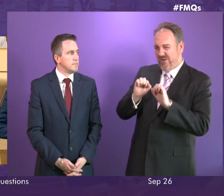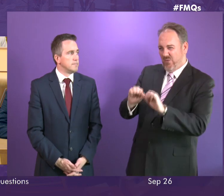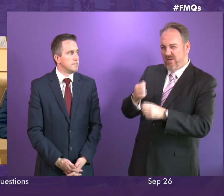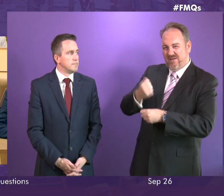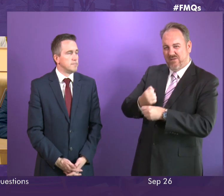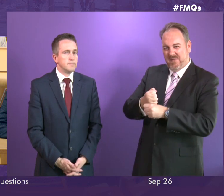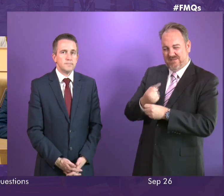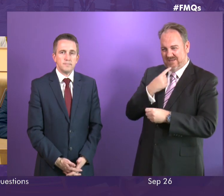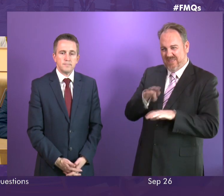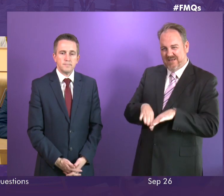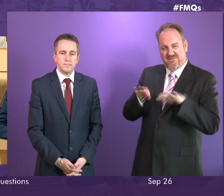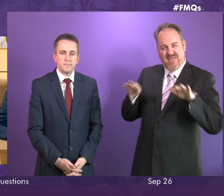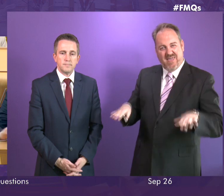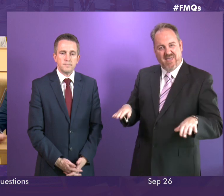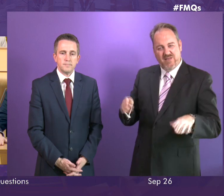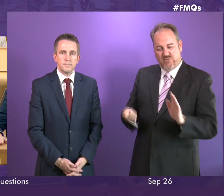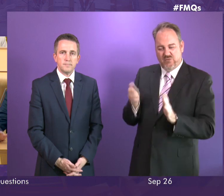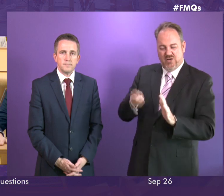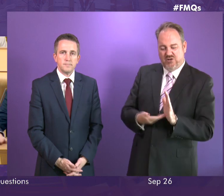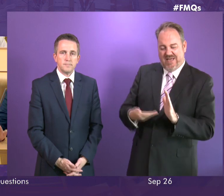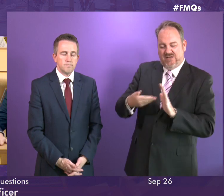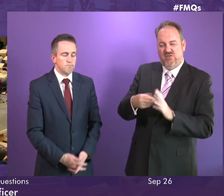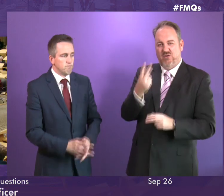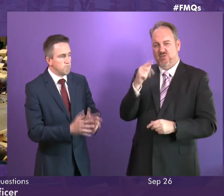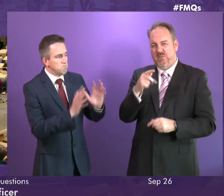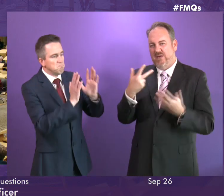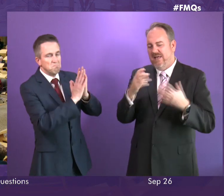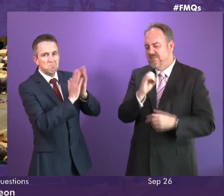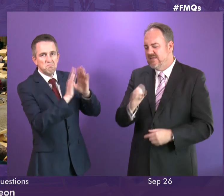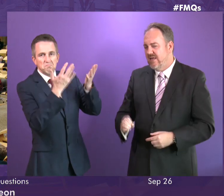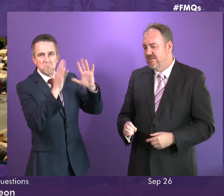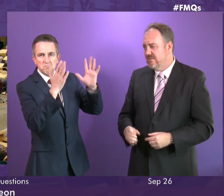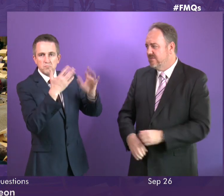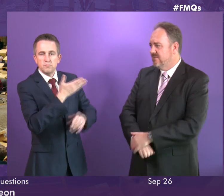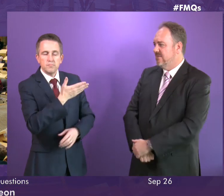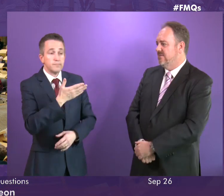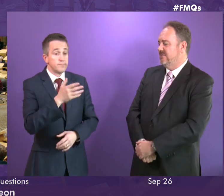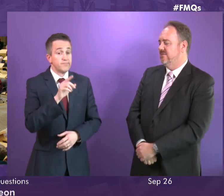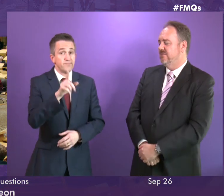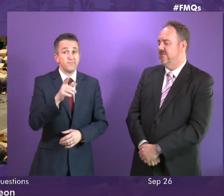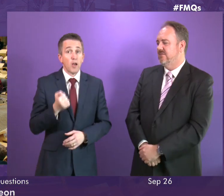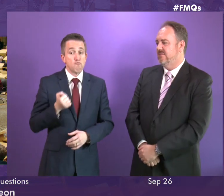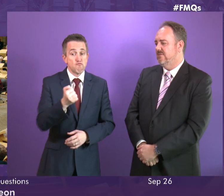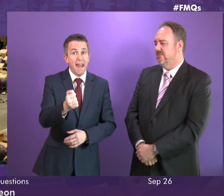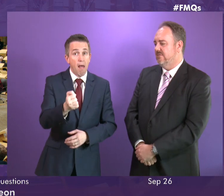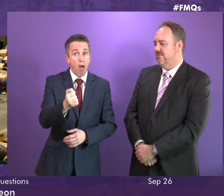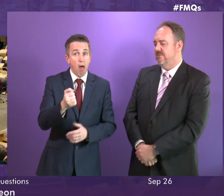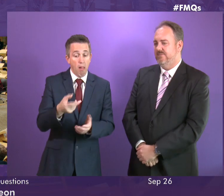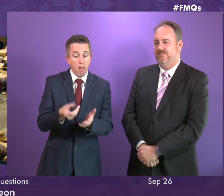justify a fare increase of 2.8 per cent? The First Minister (Nicola Sturgeon): Rail fares and rail fare increases have been